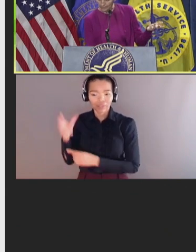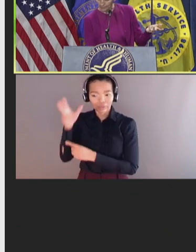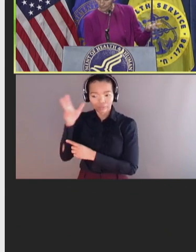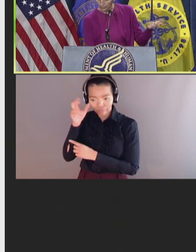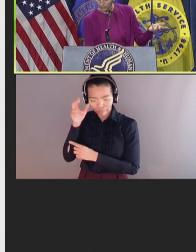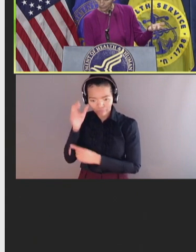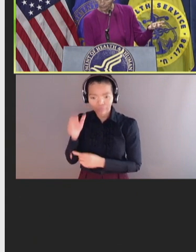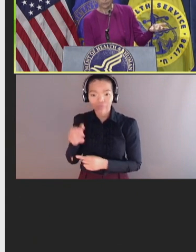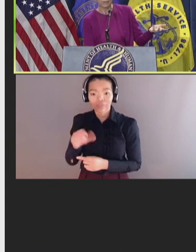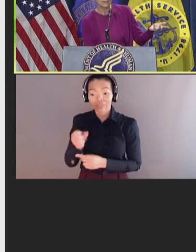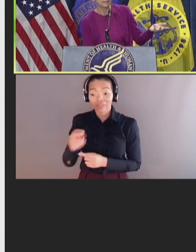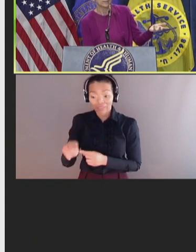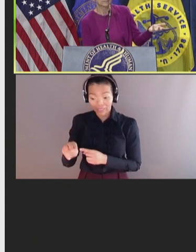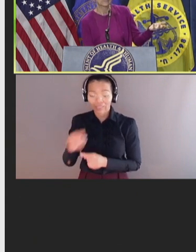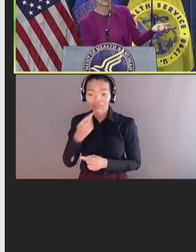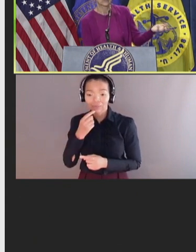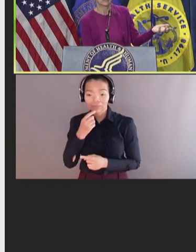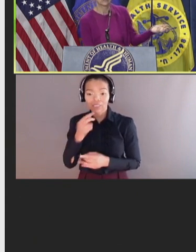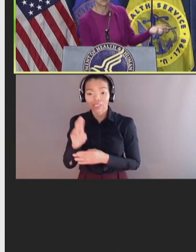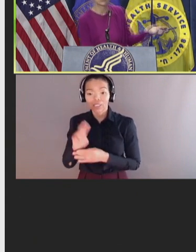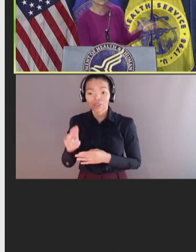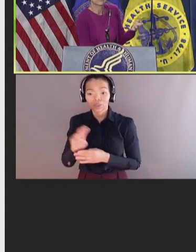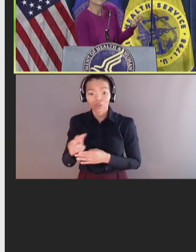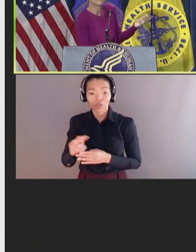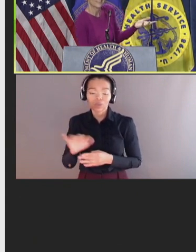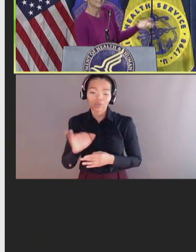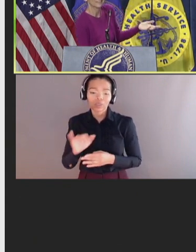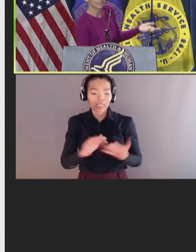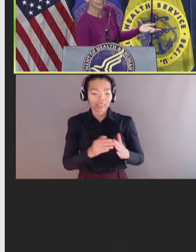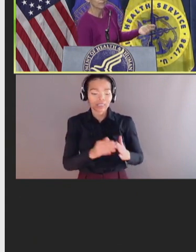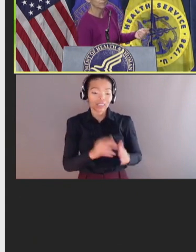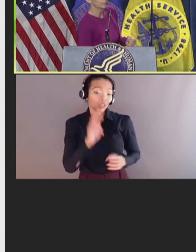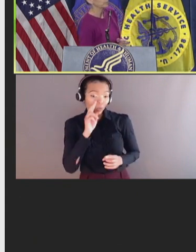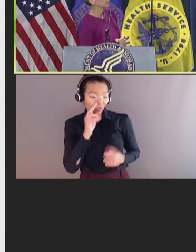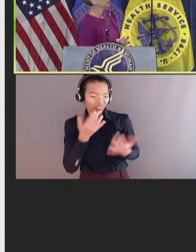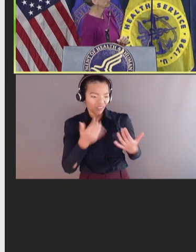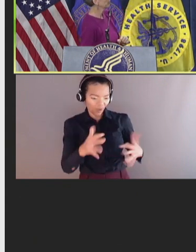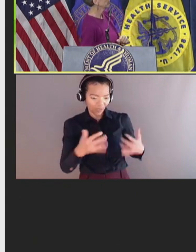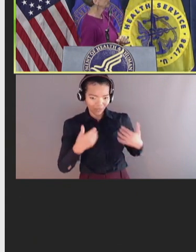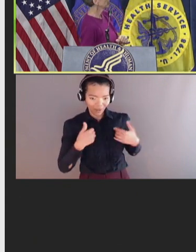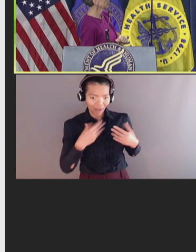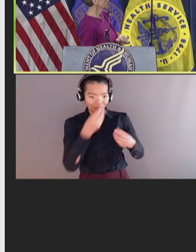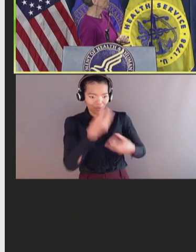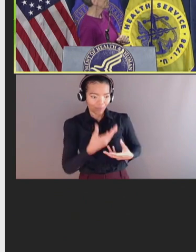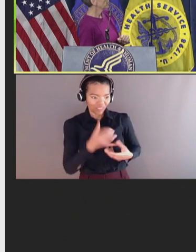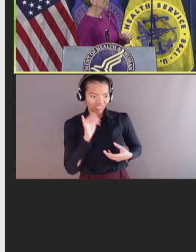you know, we use the surveillance data from the city of Houston. It's that kind of thing,